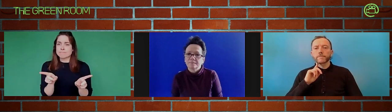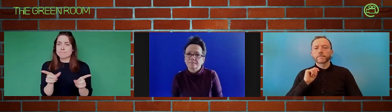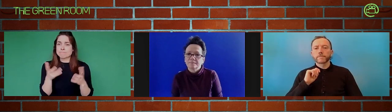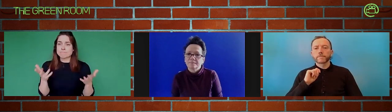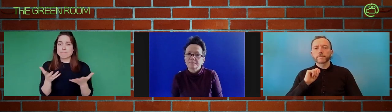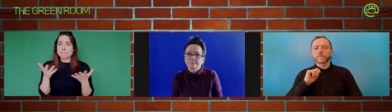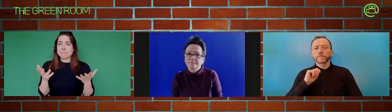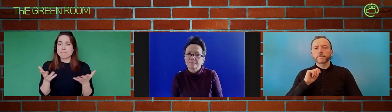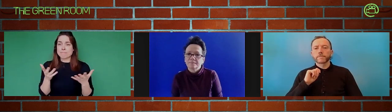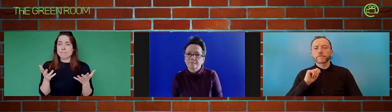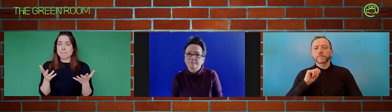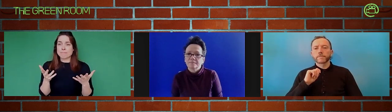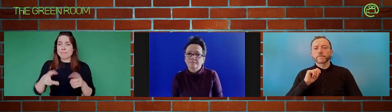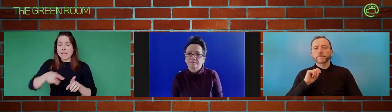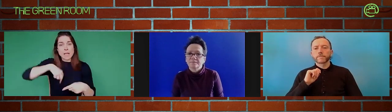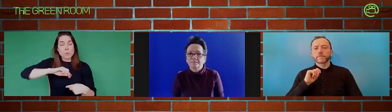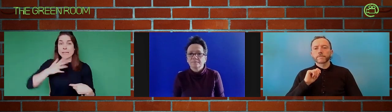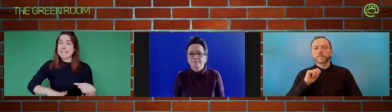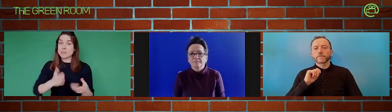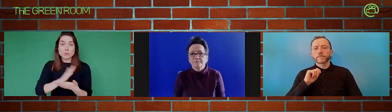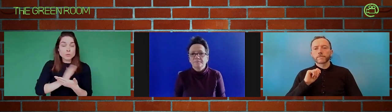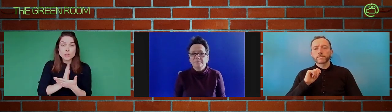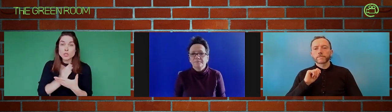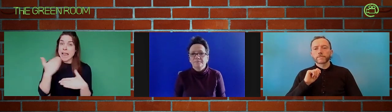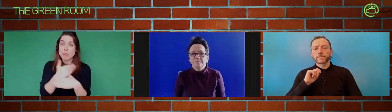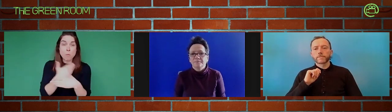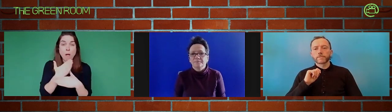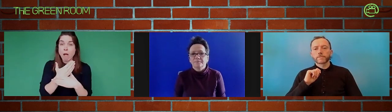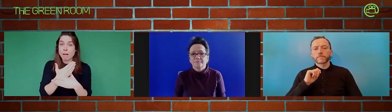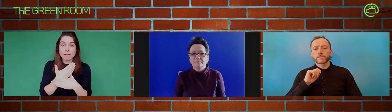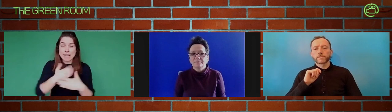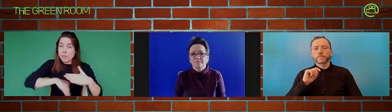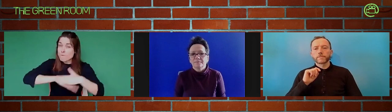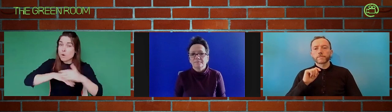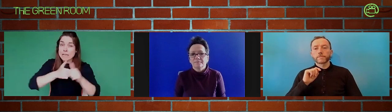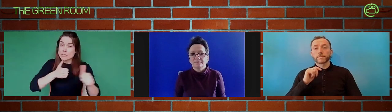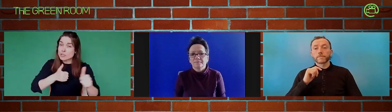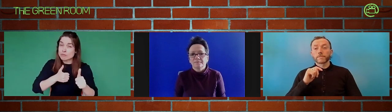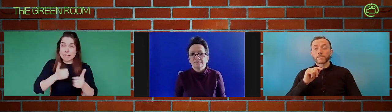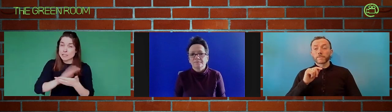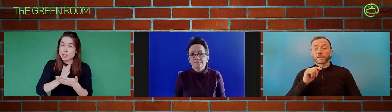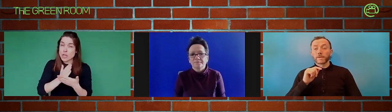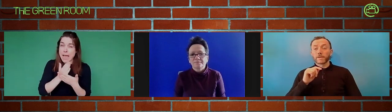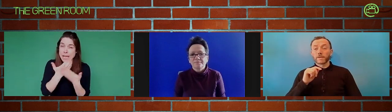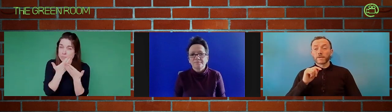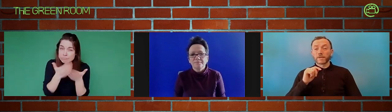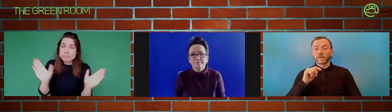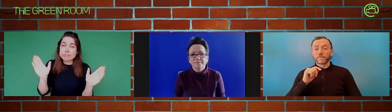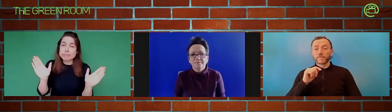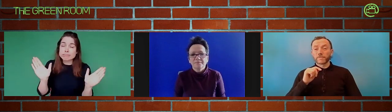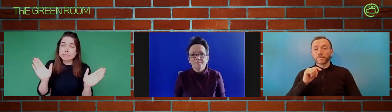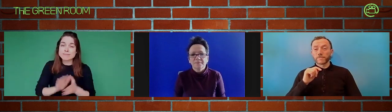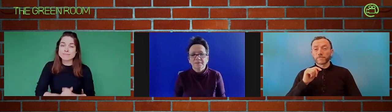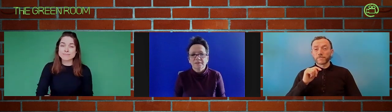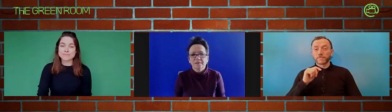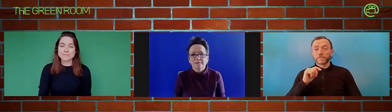making as an industry overall. AP: Just a final thing Jo, sorry. Just to say at